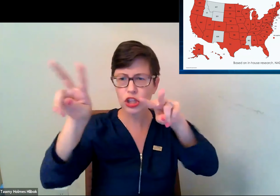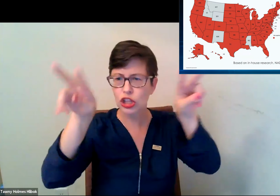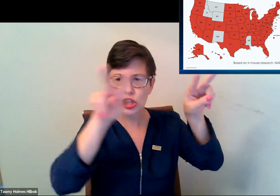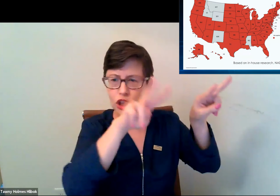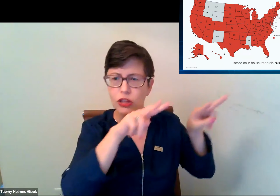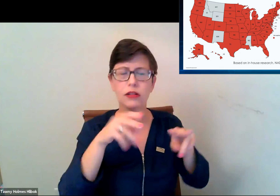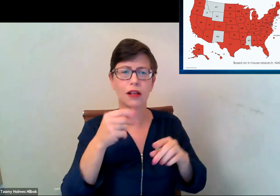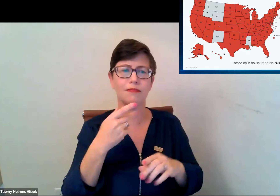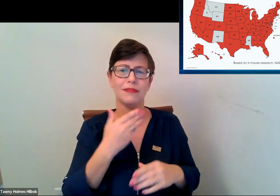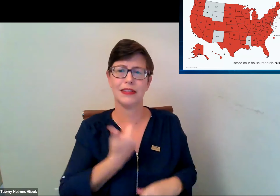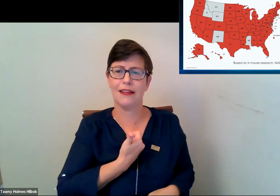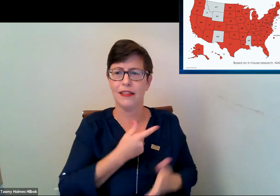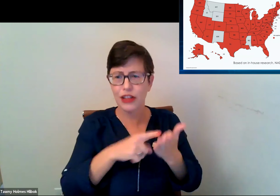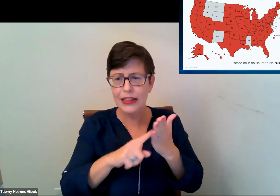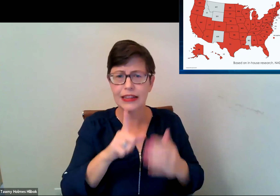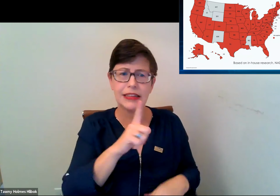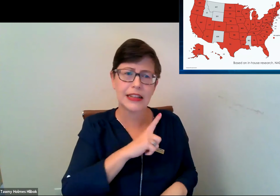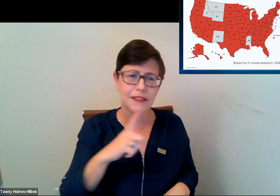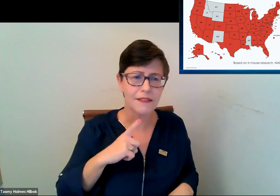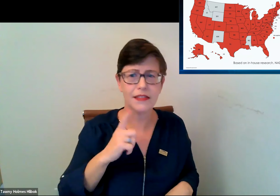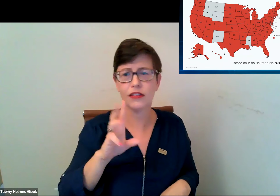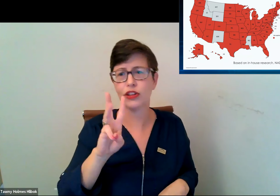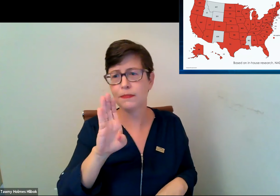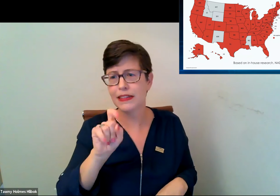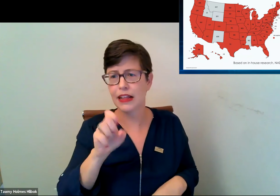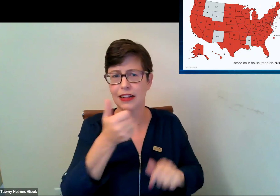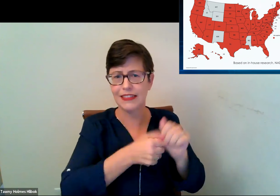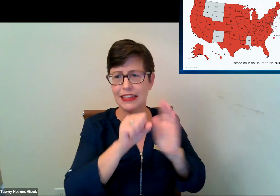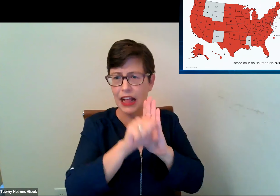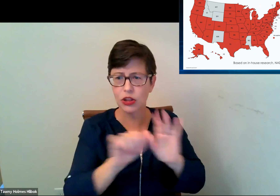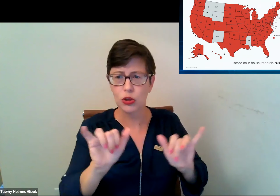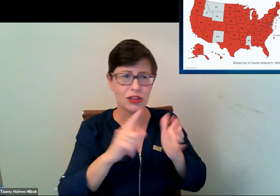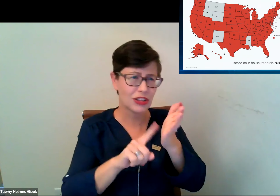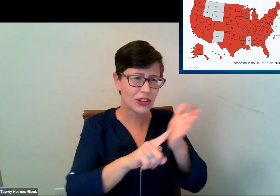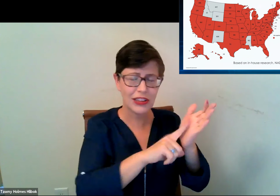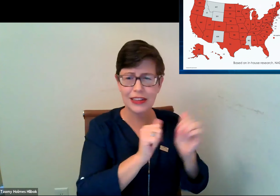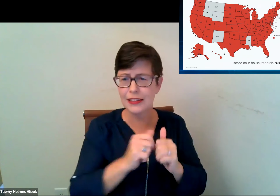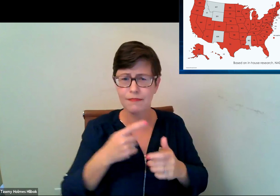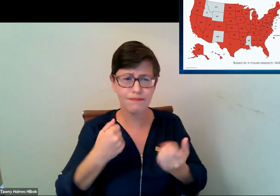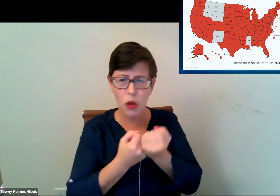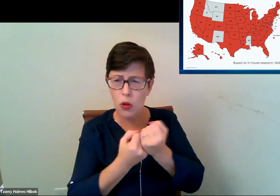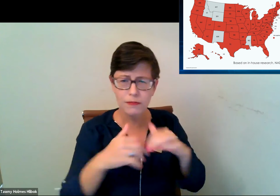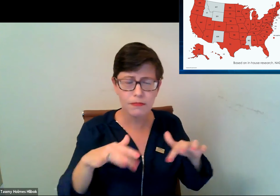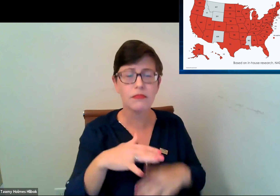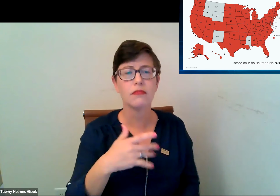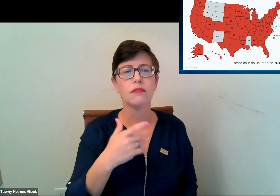There are several sources that comprise this map. Some were self sources, there were